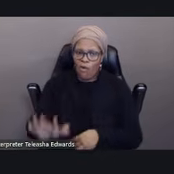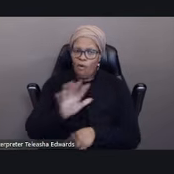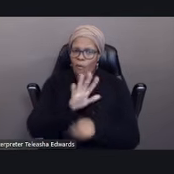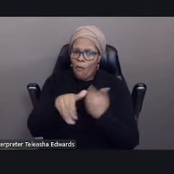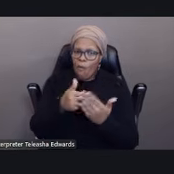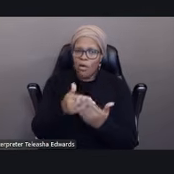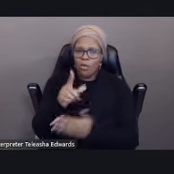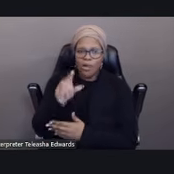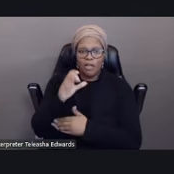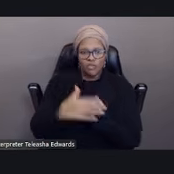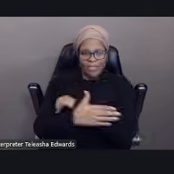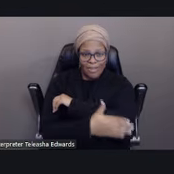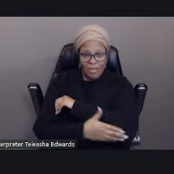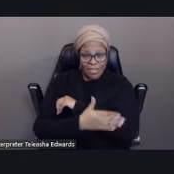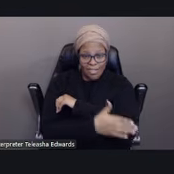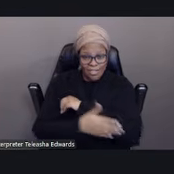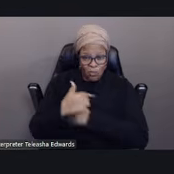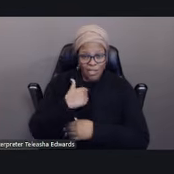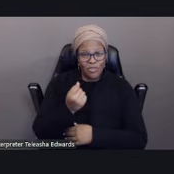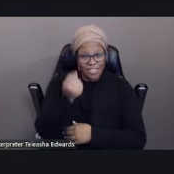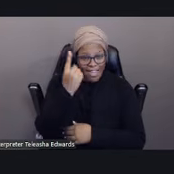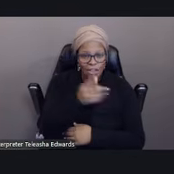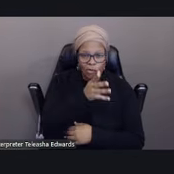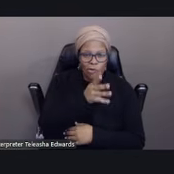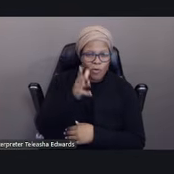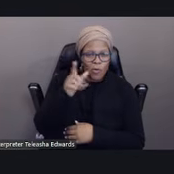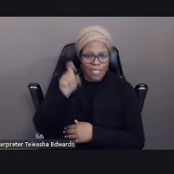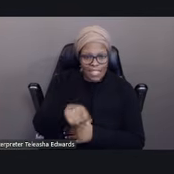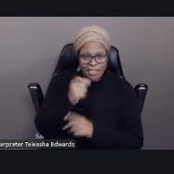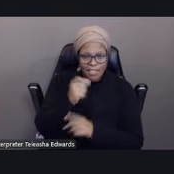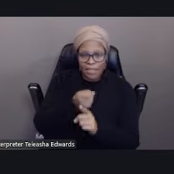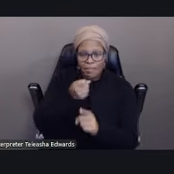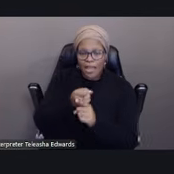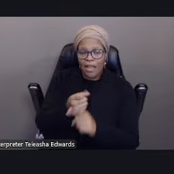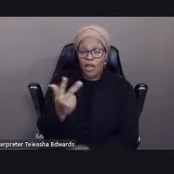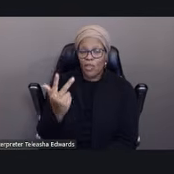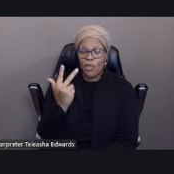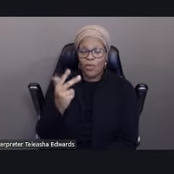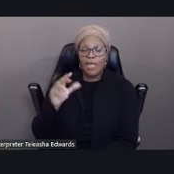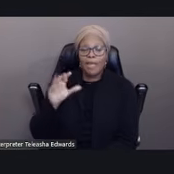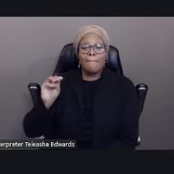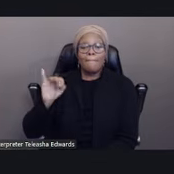health care needs impact 3 million people who live in our state. So again a unique opportunity for